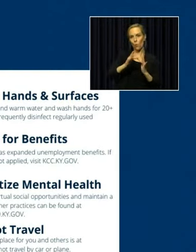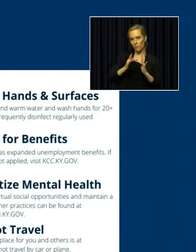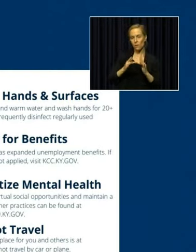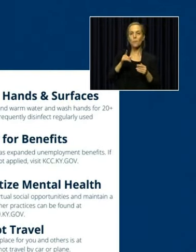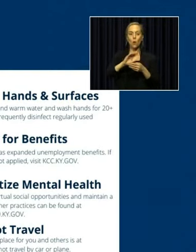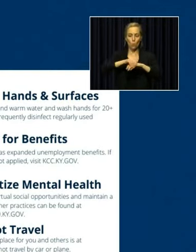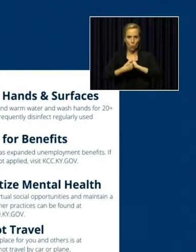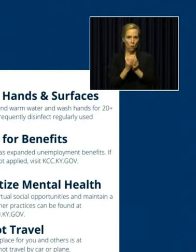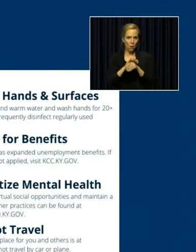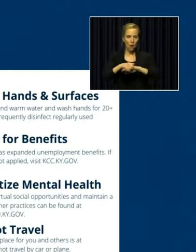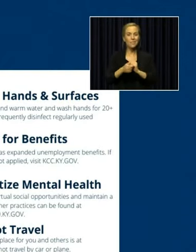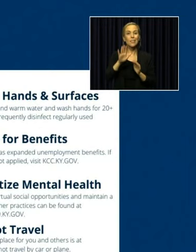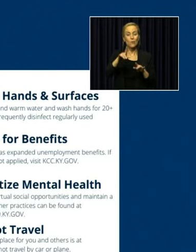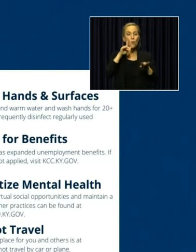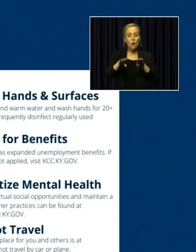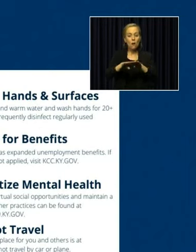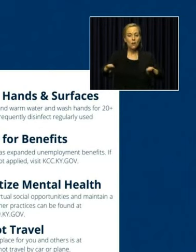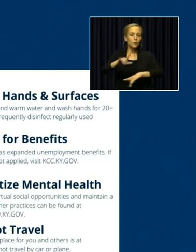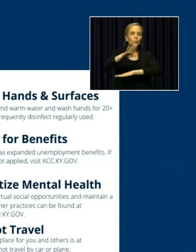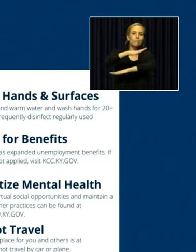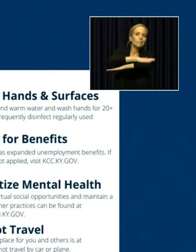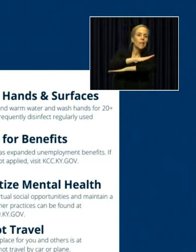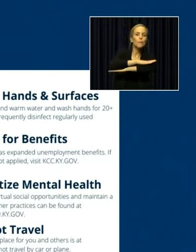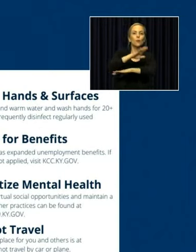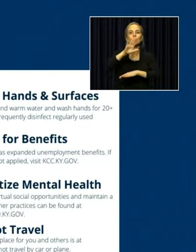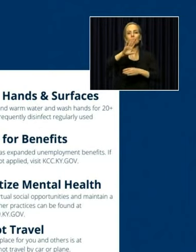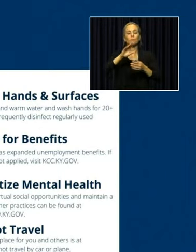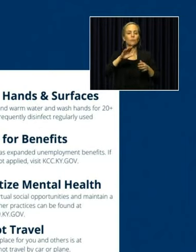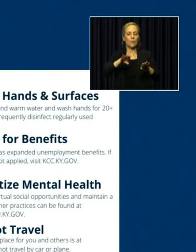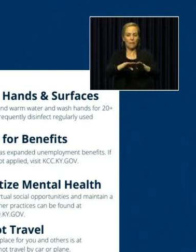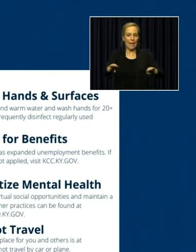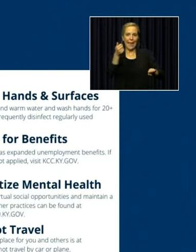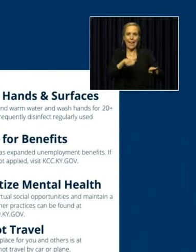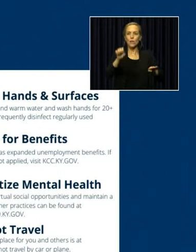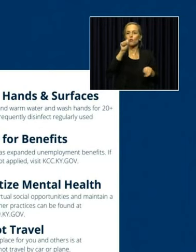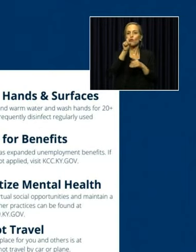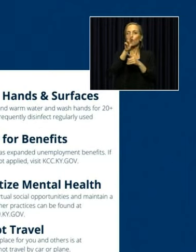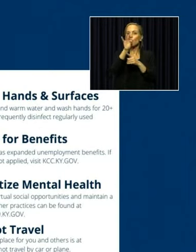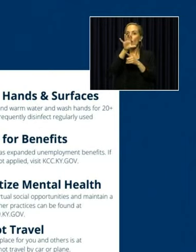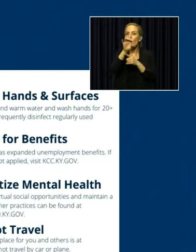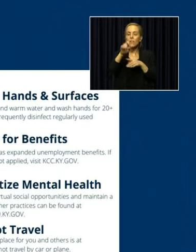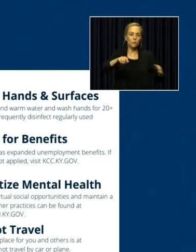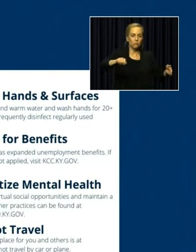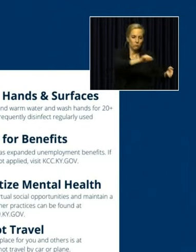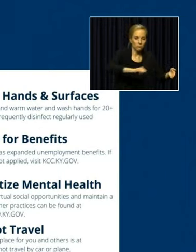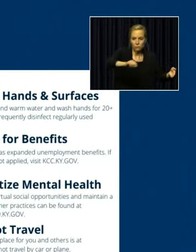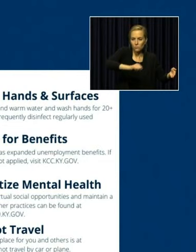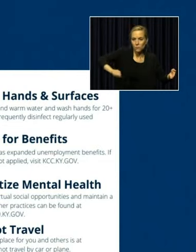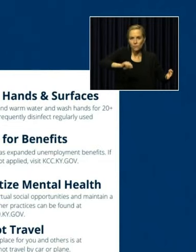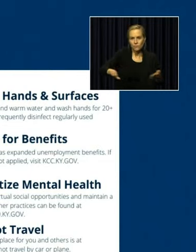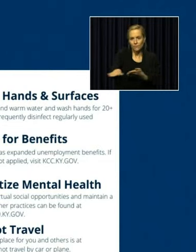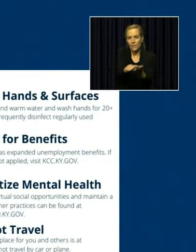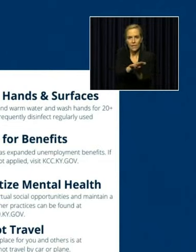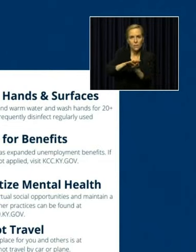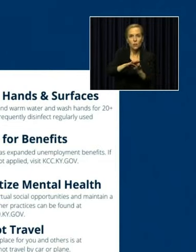TO WORK, BUT THIS IS HOW WE MEET THE CHALLENGE OF OUR TIMES, AND I NEED YOU TO BE MENTALLY AND EMOTIONALLY HEALTHY AND STRONG